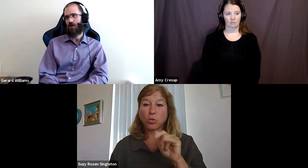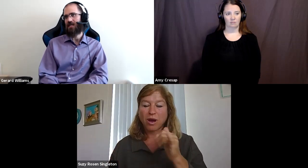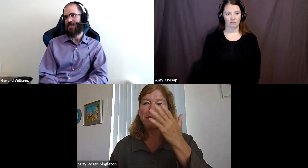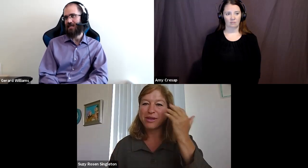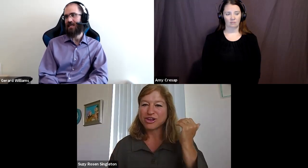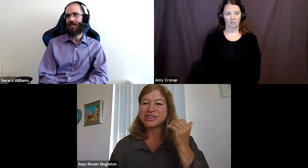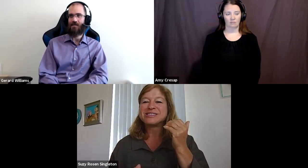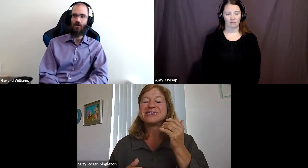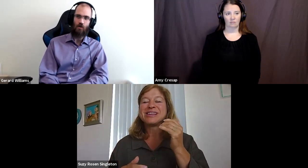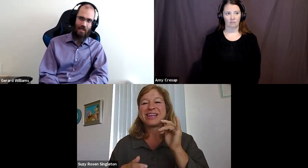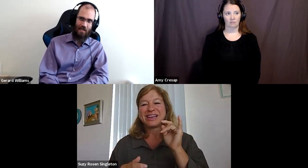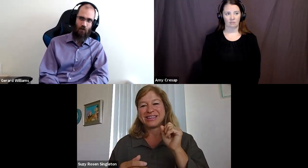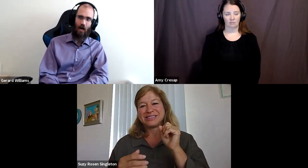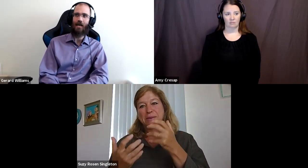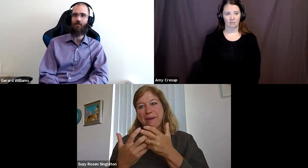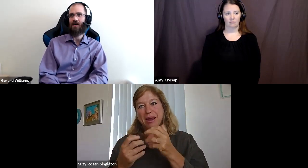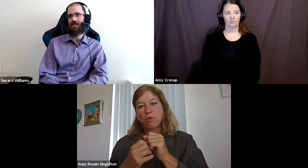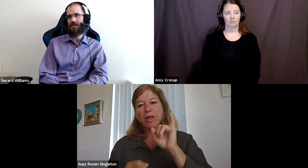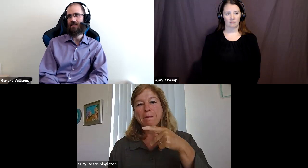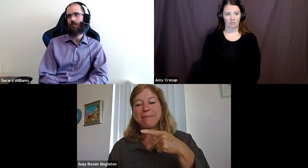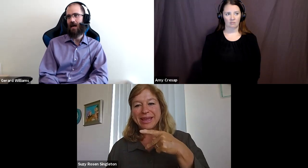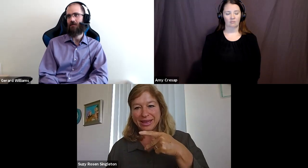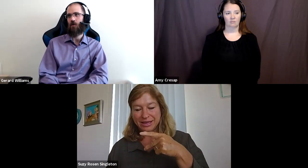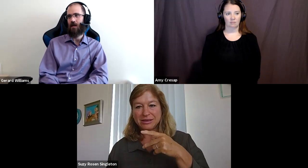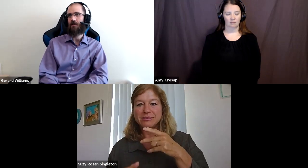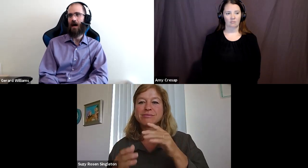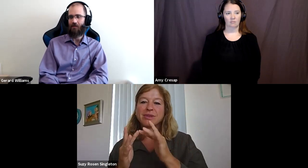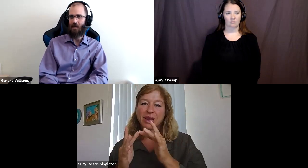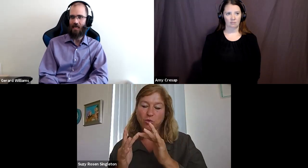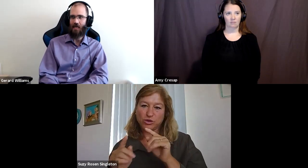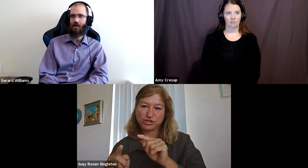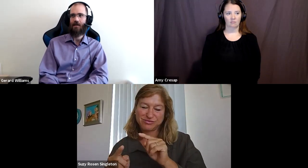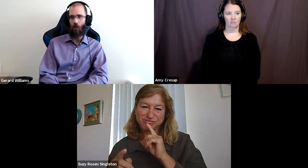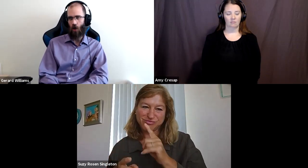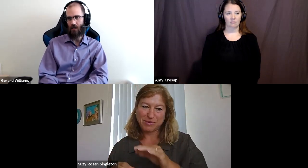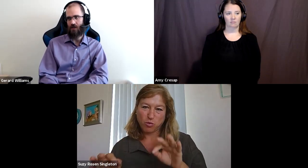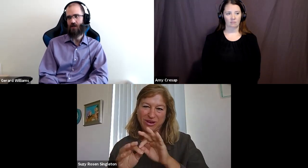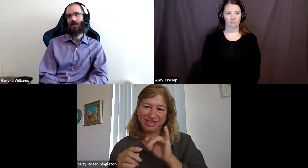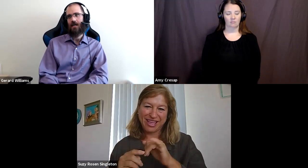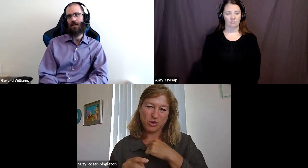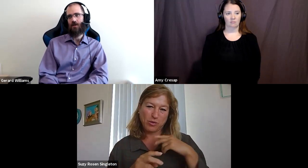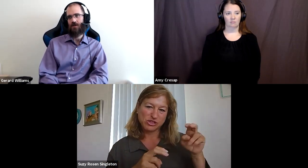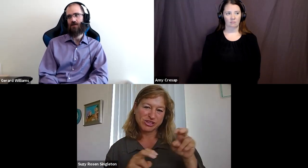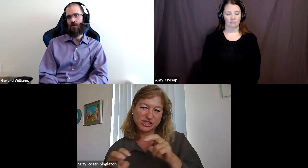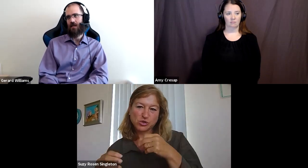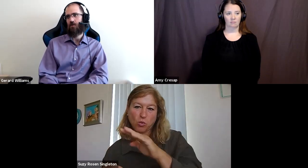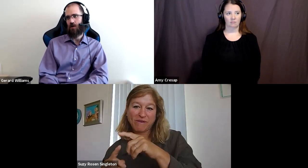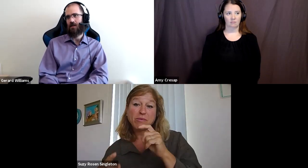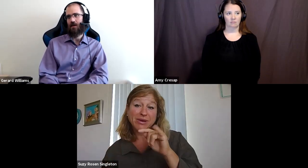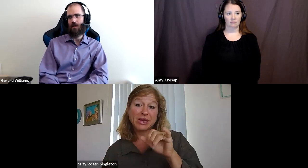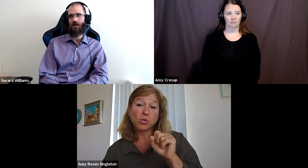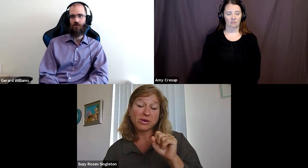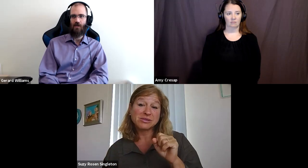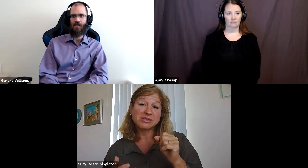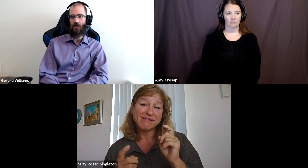RTT is new TTY it's compatible with I.P. networks which is really important that we transition